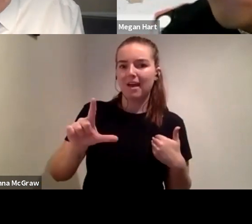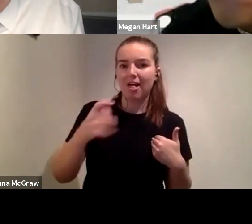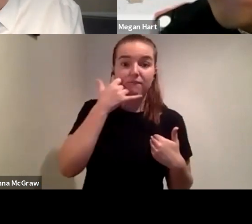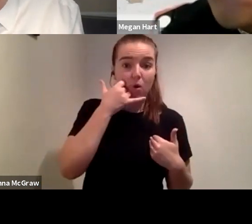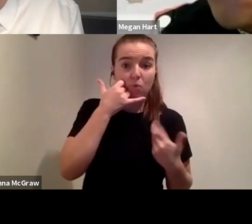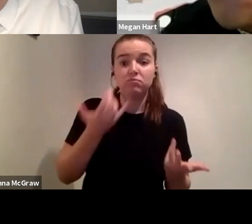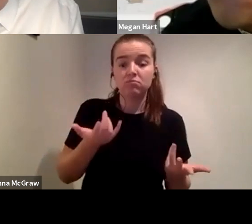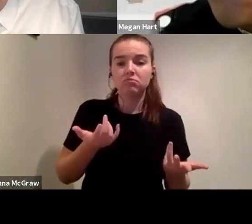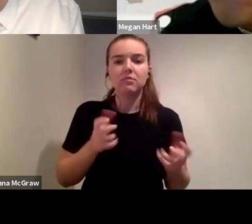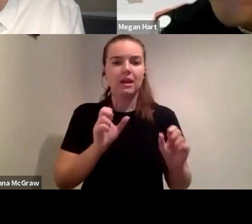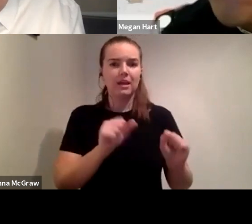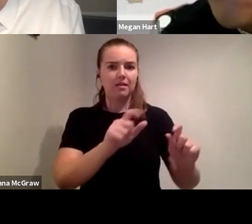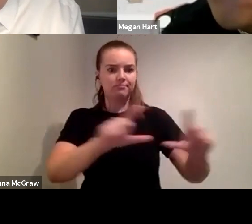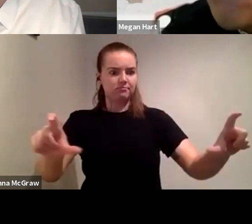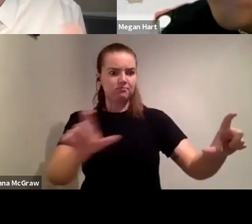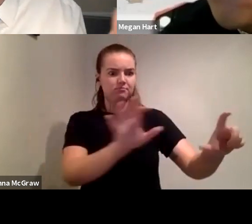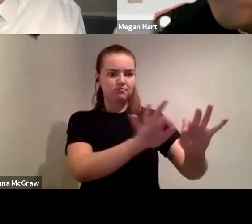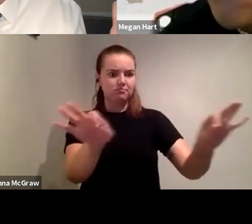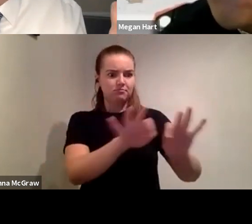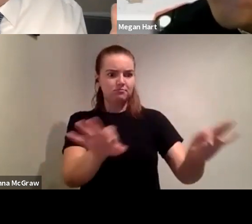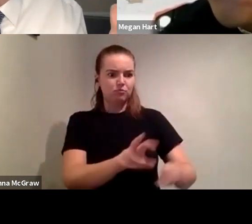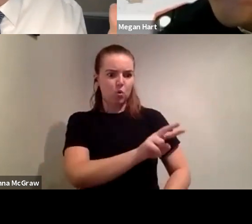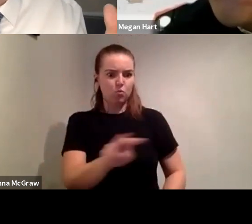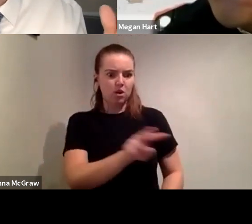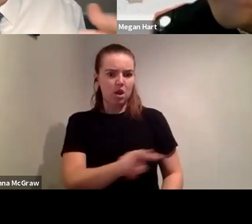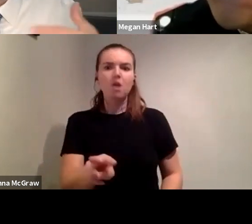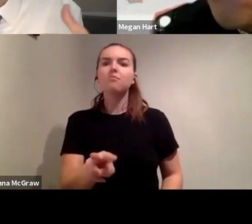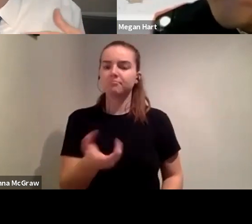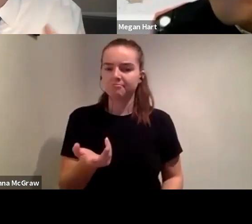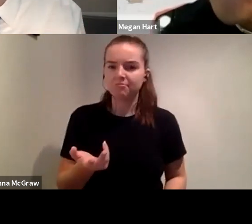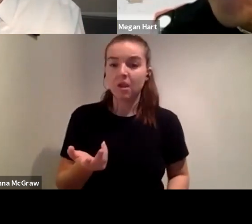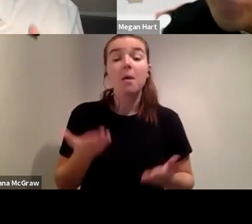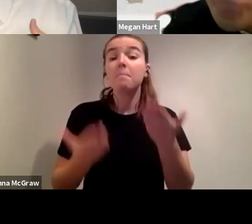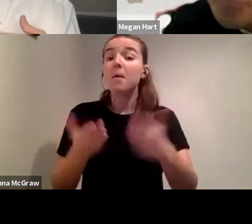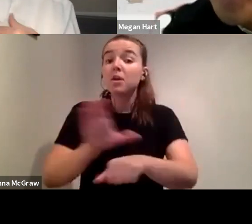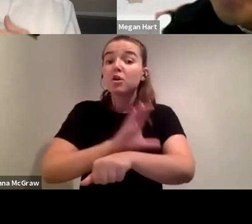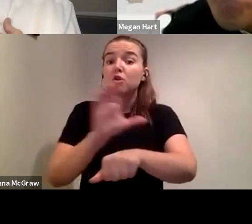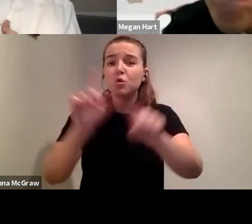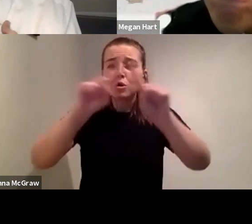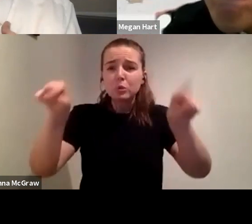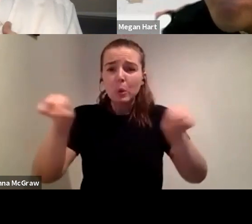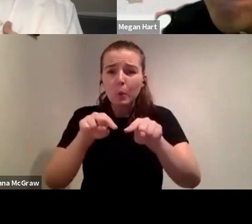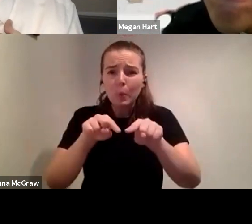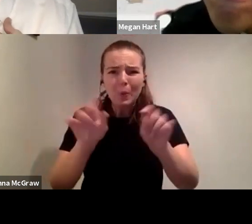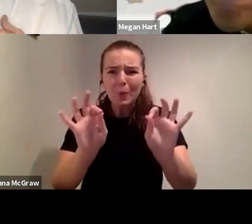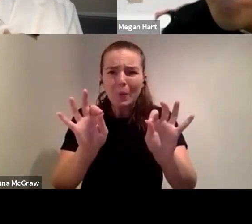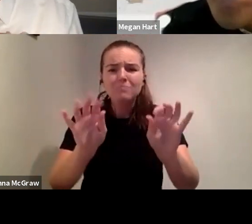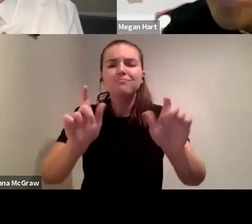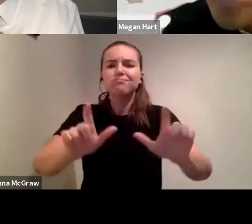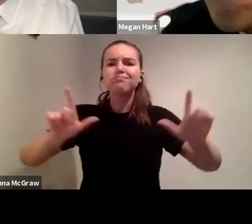We have utilized Dragon software. I have one individual using a CAC telephone.